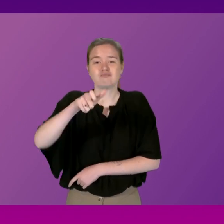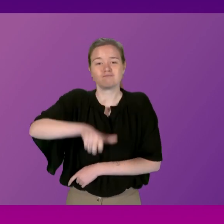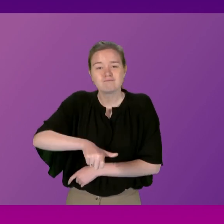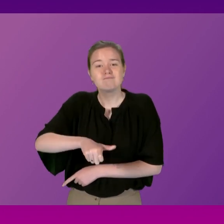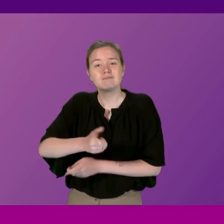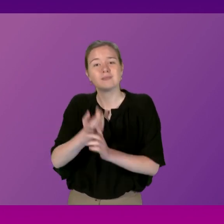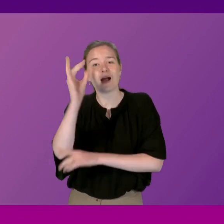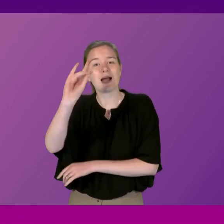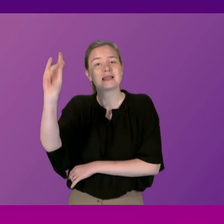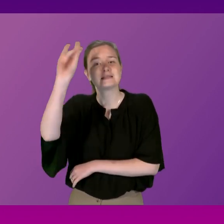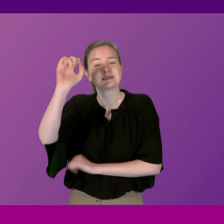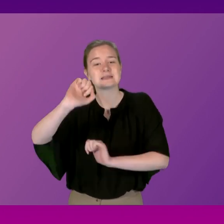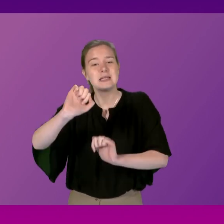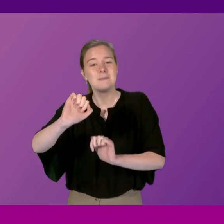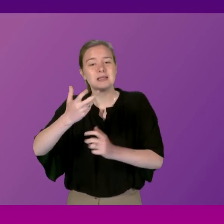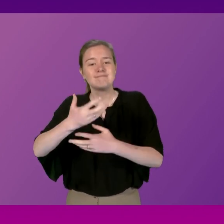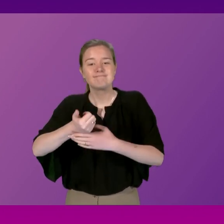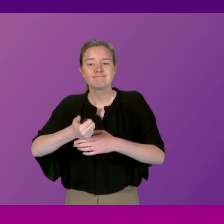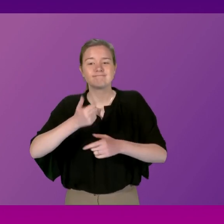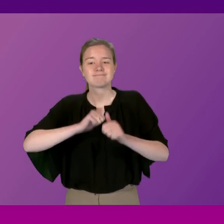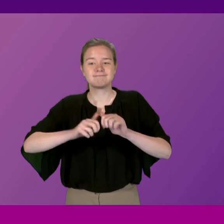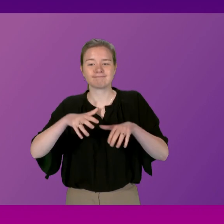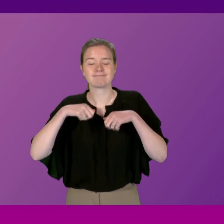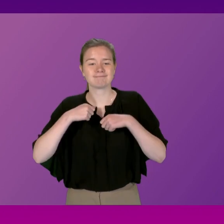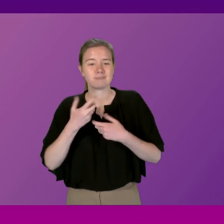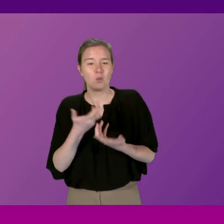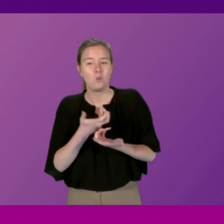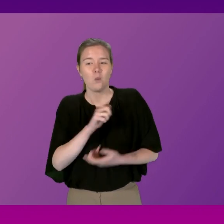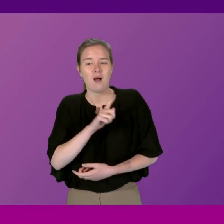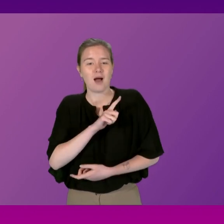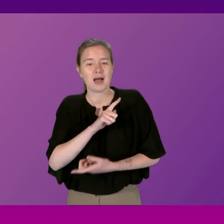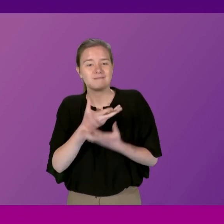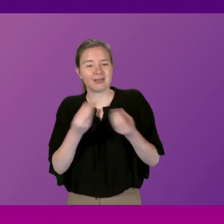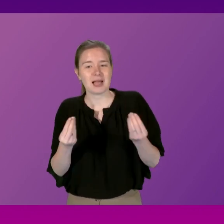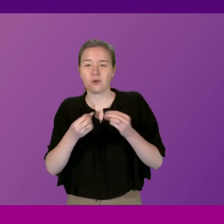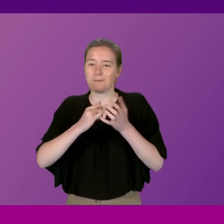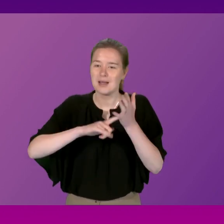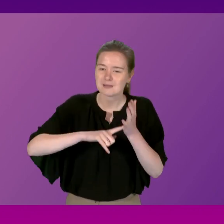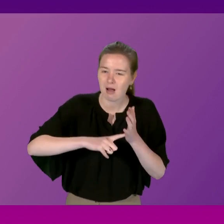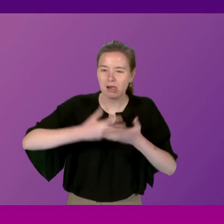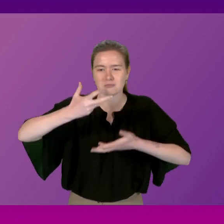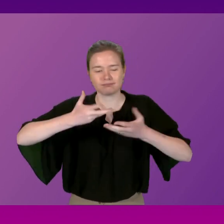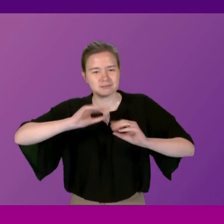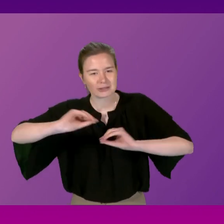Highlands who are being held back at school, because of a total lack of British Sign Language teachers.